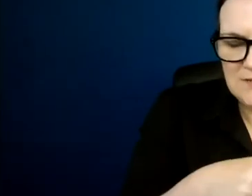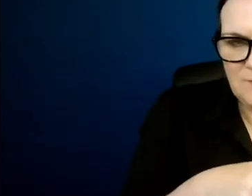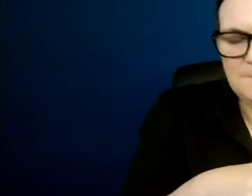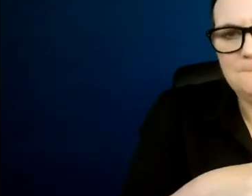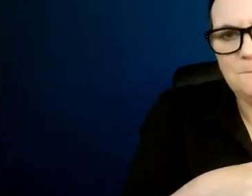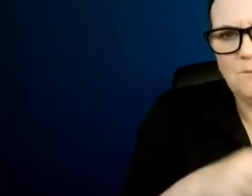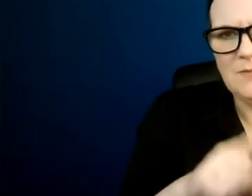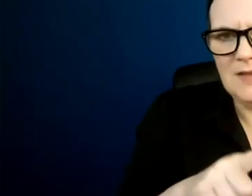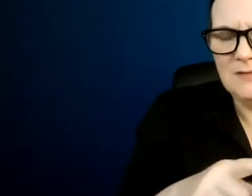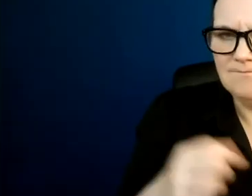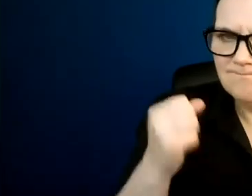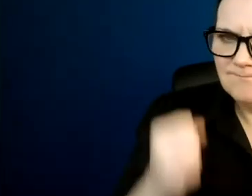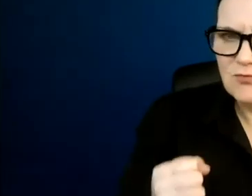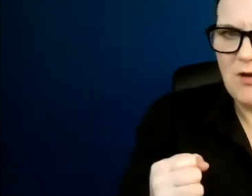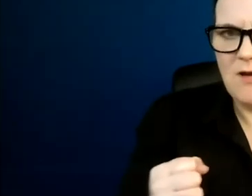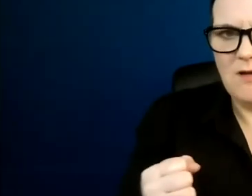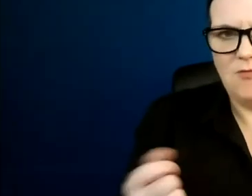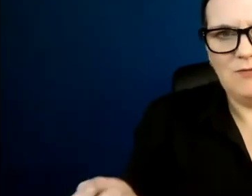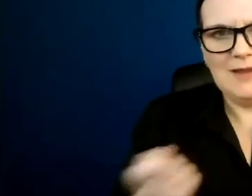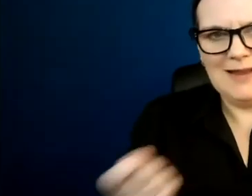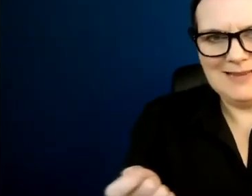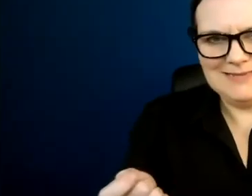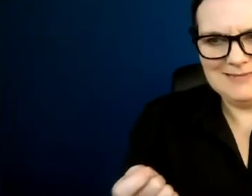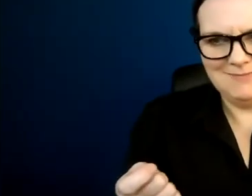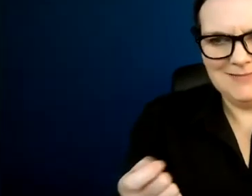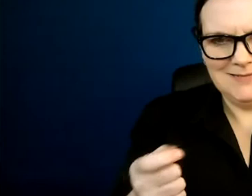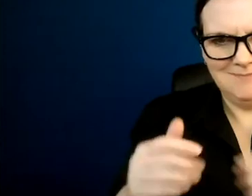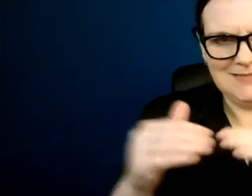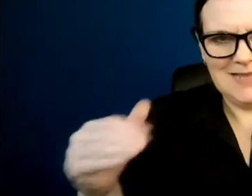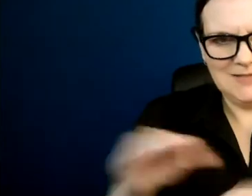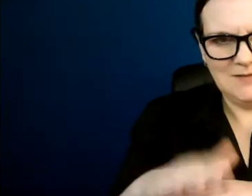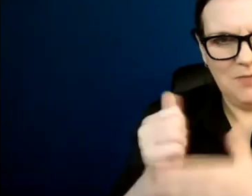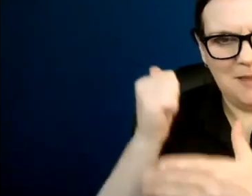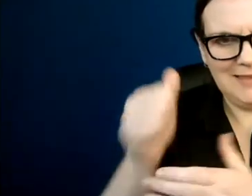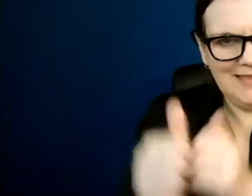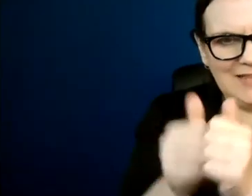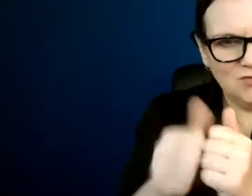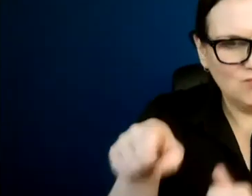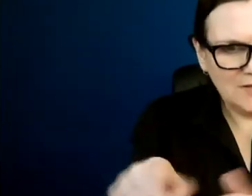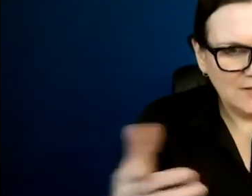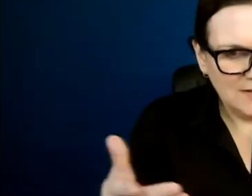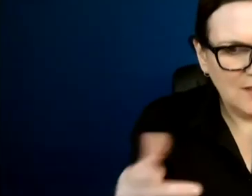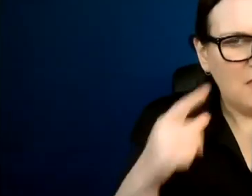regulated status of this industry. I think that the code for financial professionals, which we